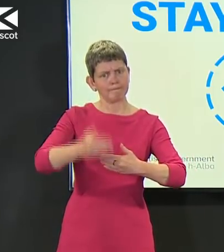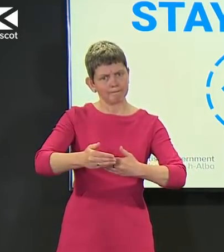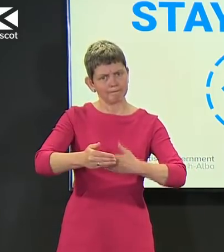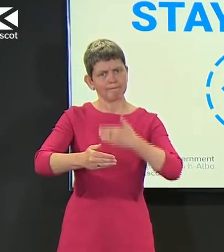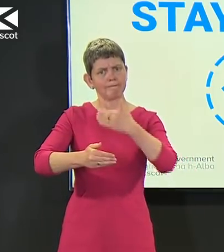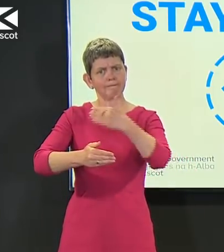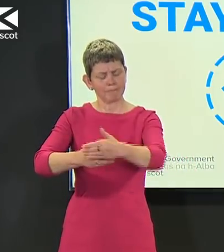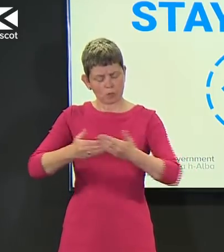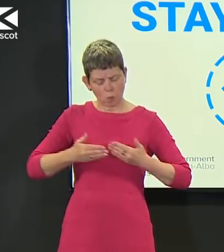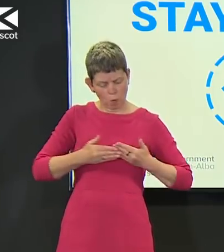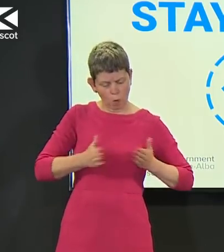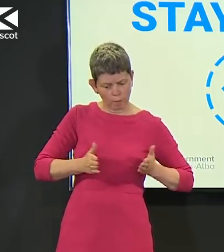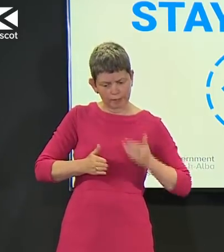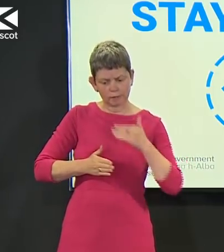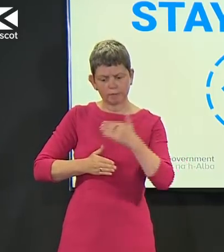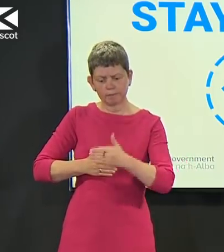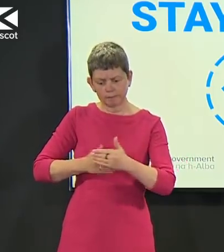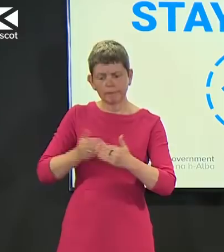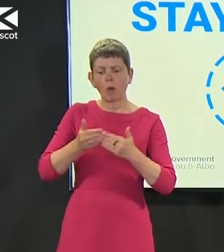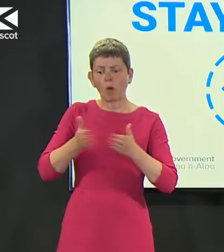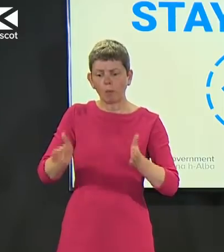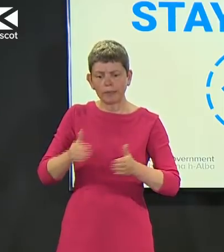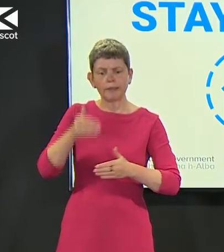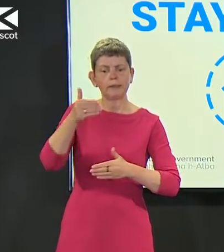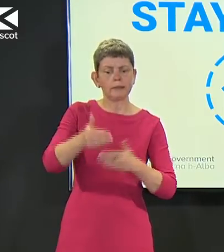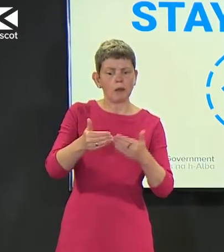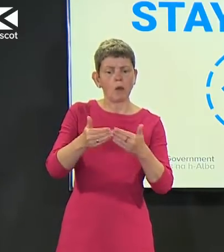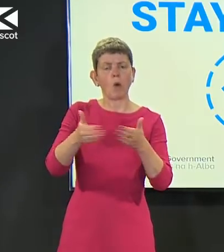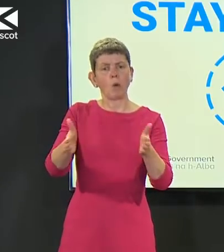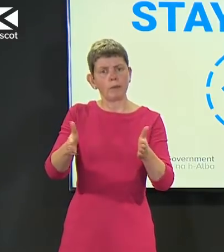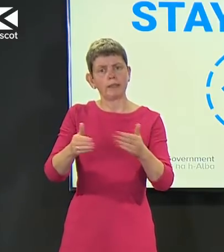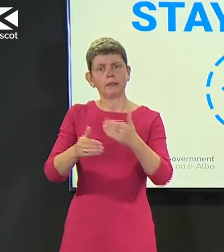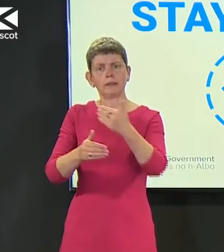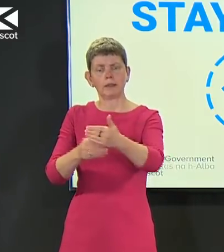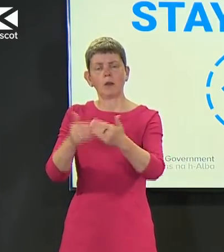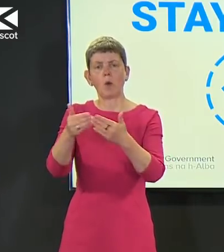open outdoor hospitality some people might already have seen their families in their gardens so